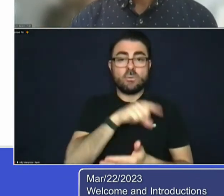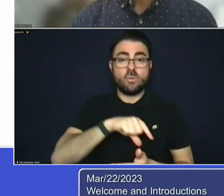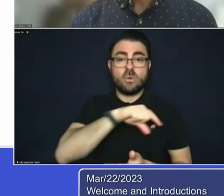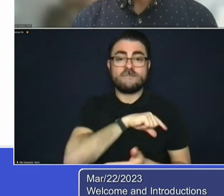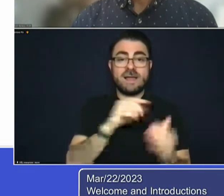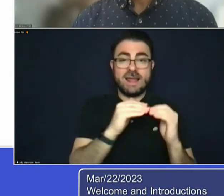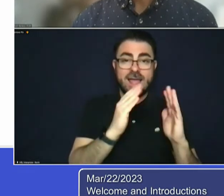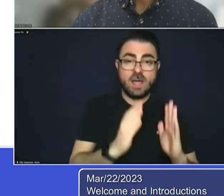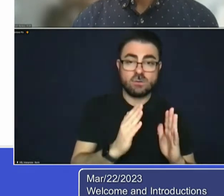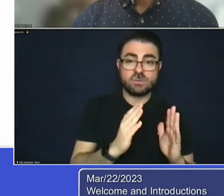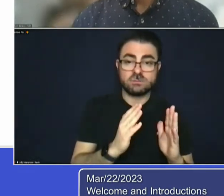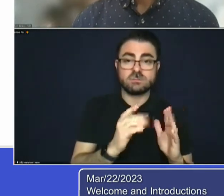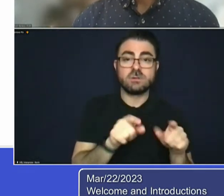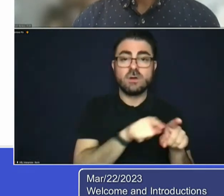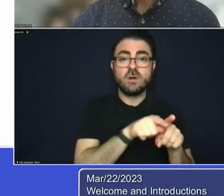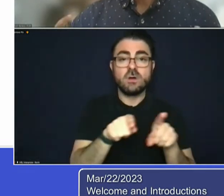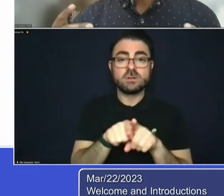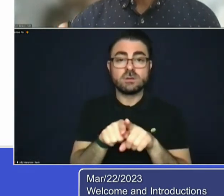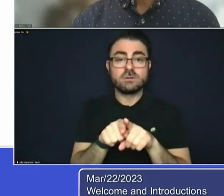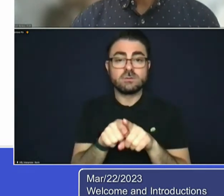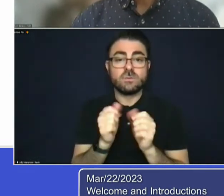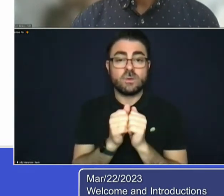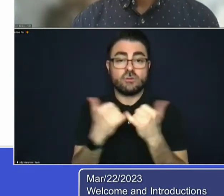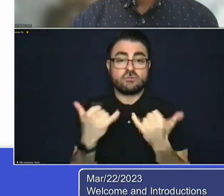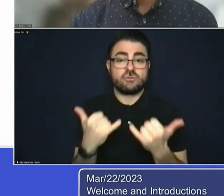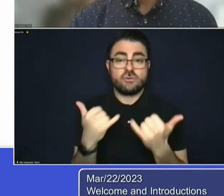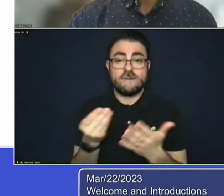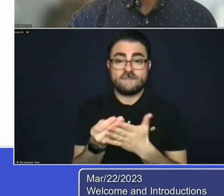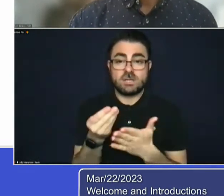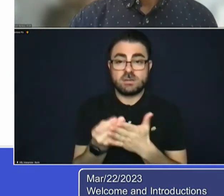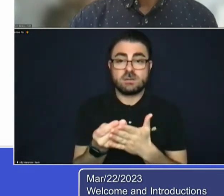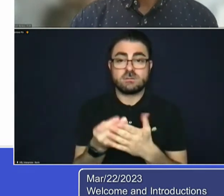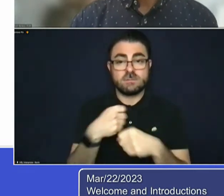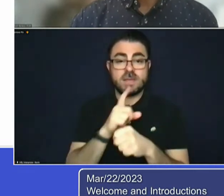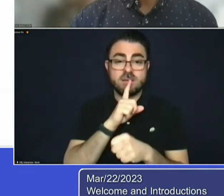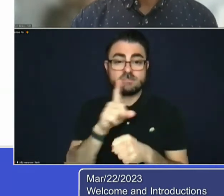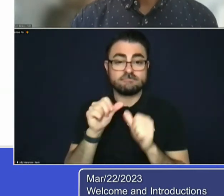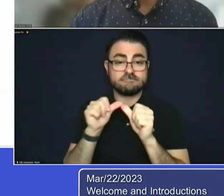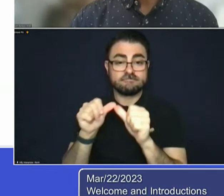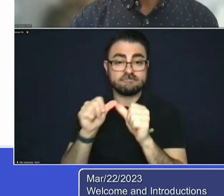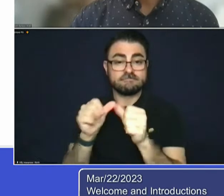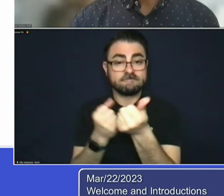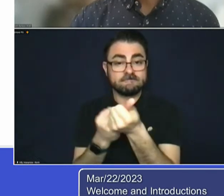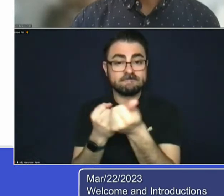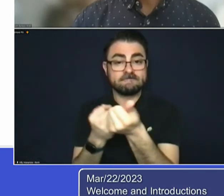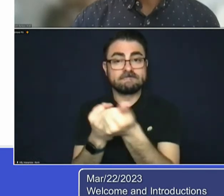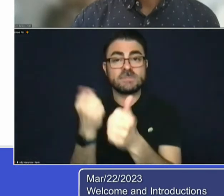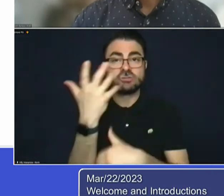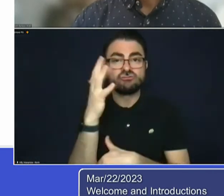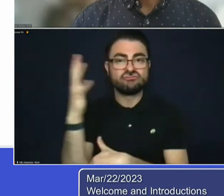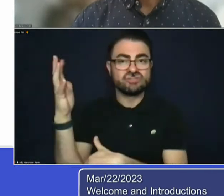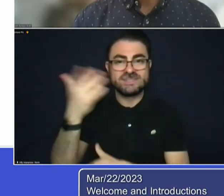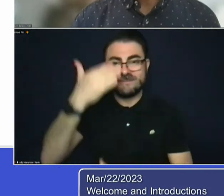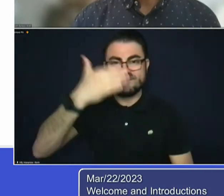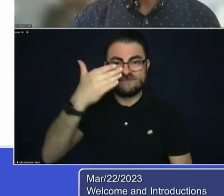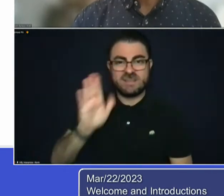THIS IS SUPPORTING INCOME QUALIFIED HOUSEHOLDS IN ACCESSING FUNDING IN ORDER TO